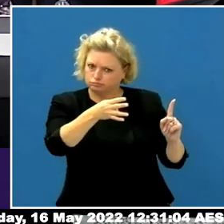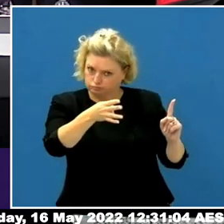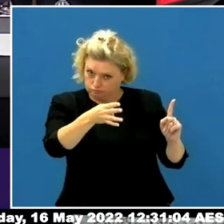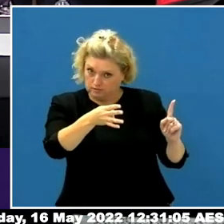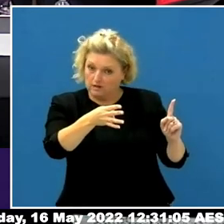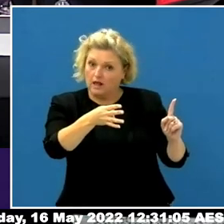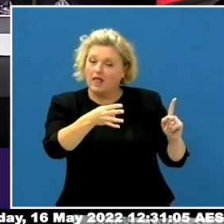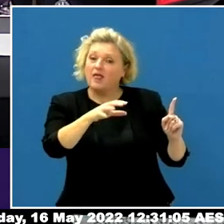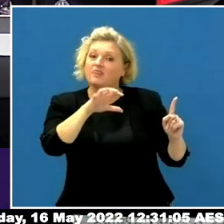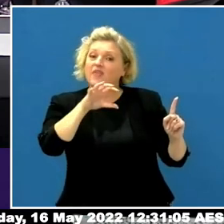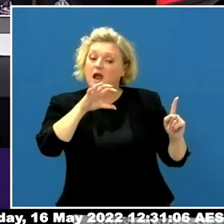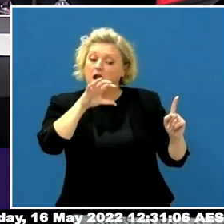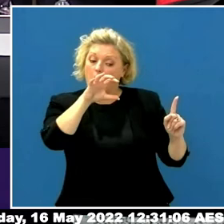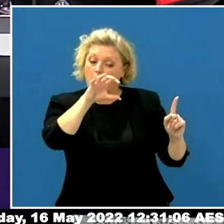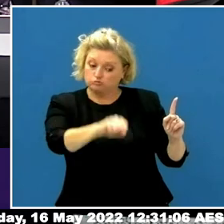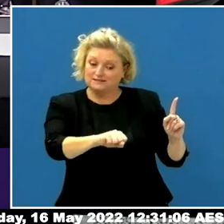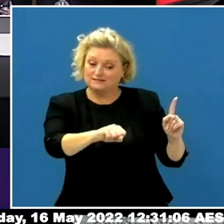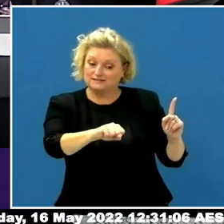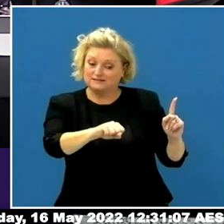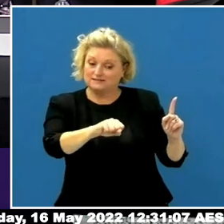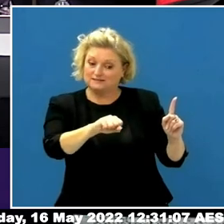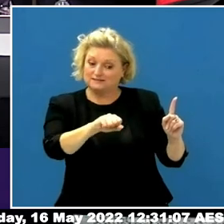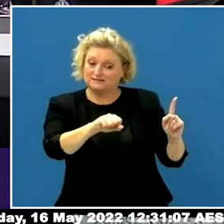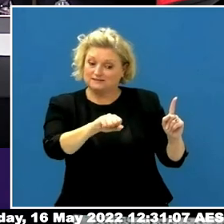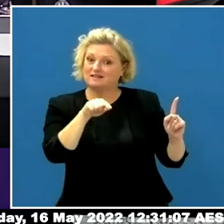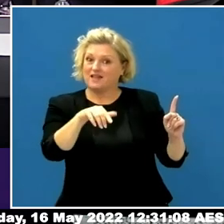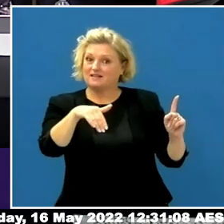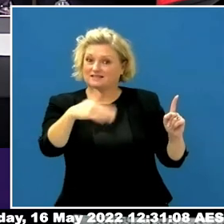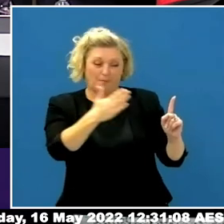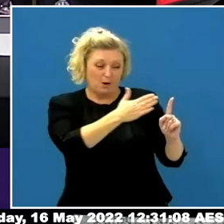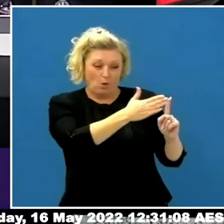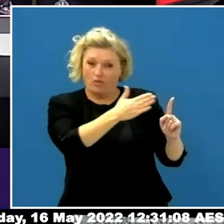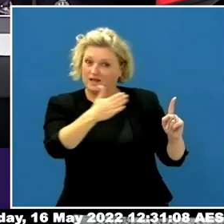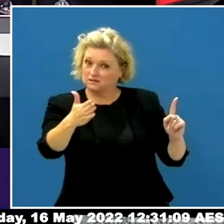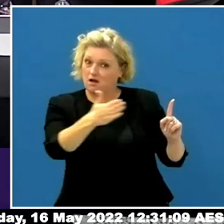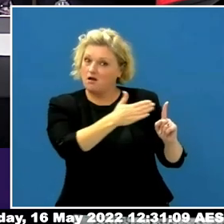Up until. SALLY: Till the day he was arrested. I see, and the police told you that?